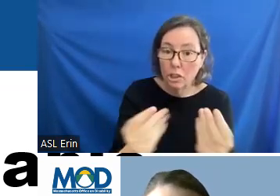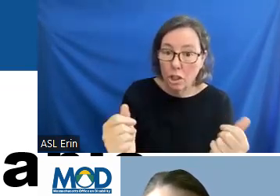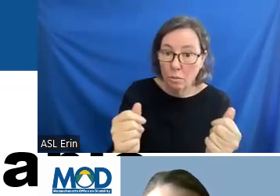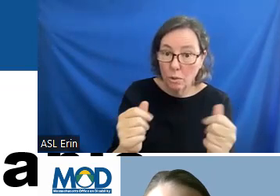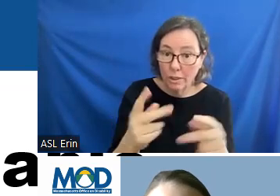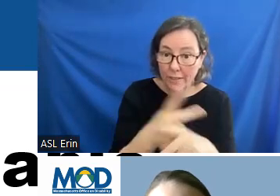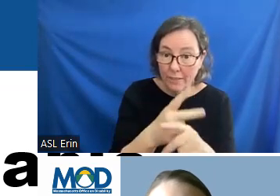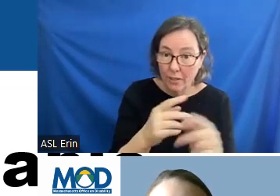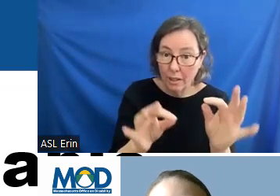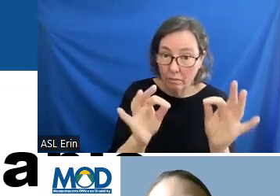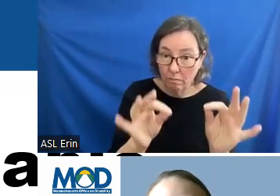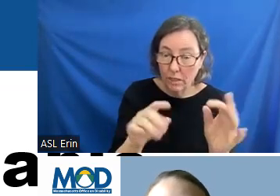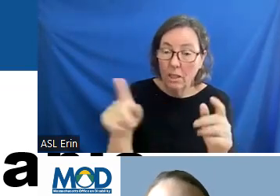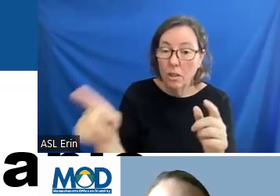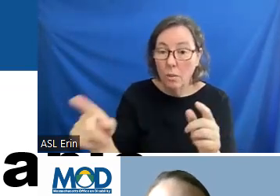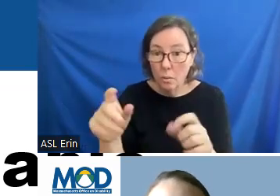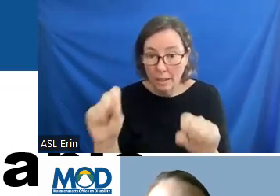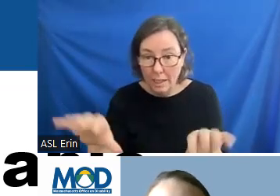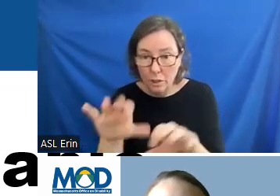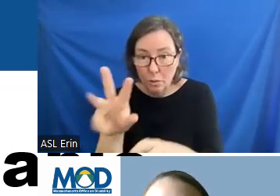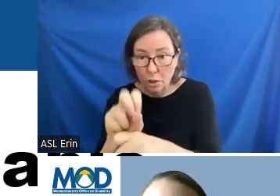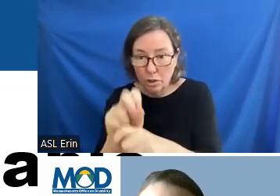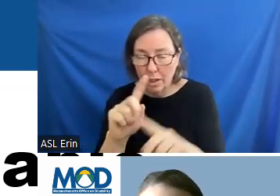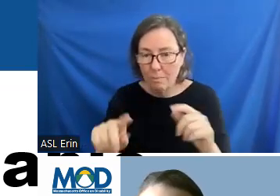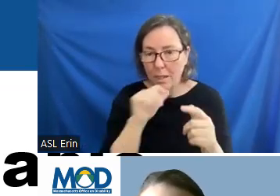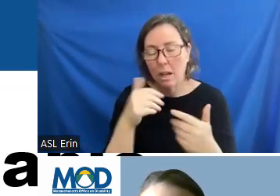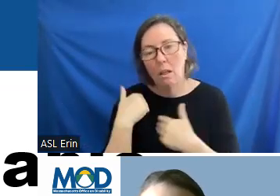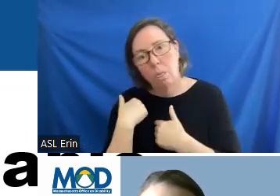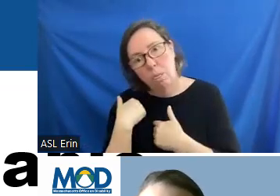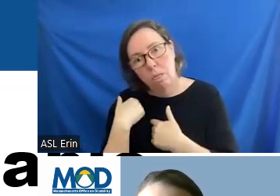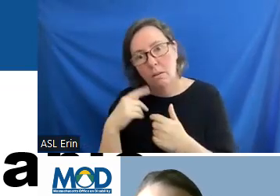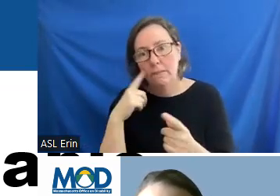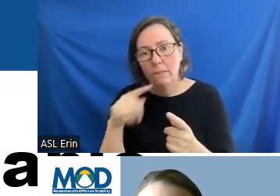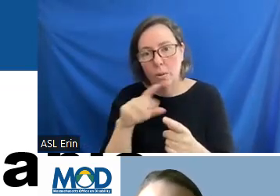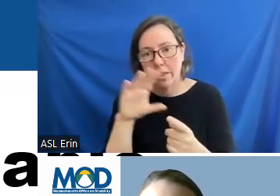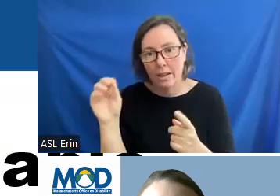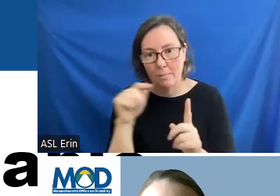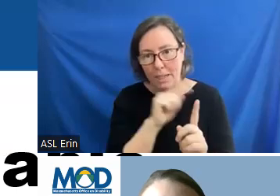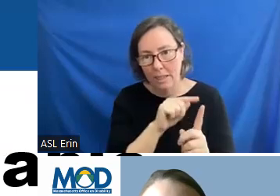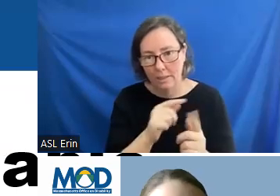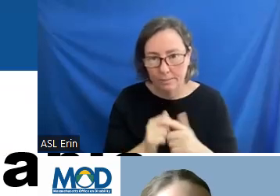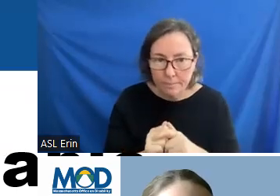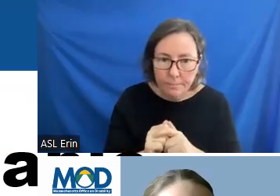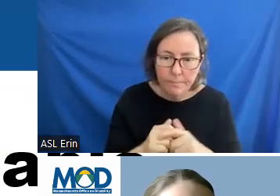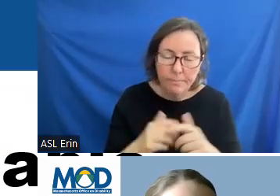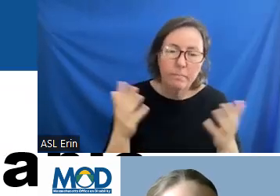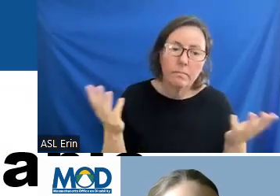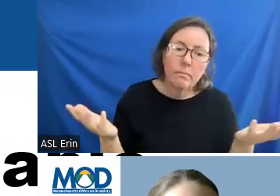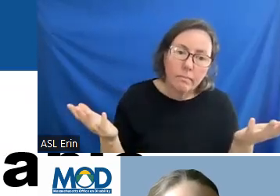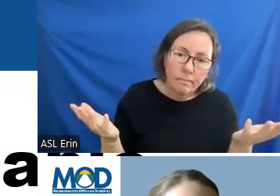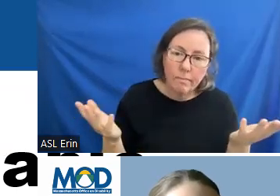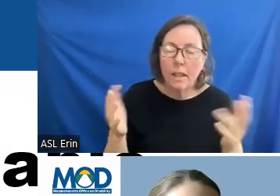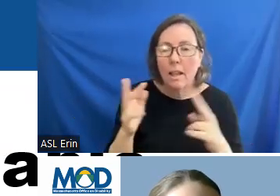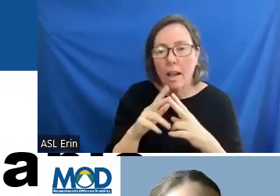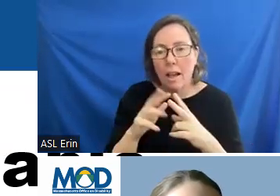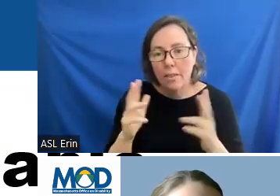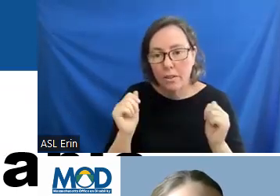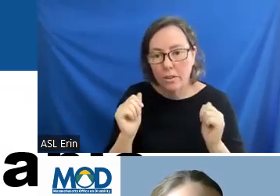do their job without creating a hardship for the employer. Either an administrative or financial